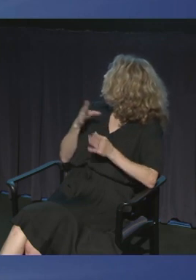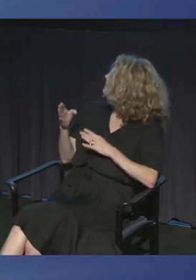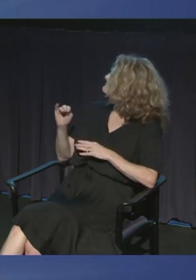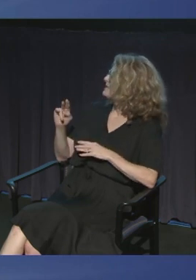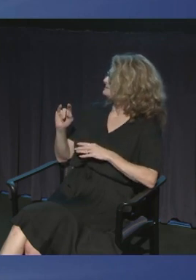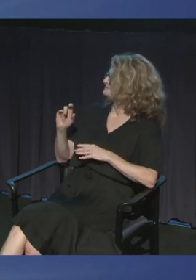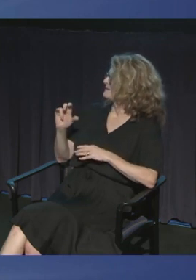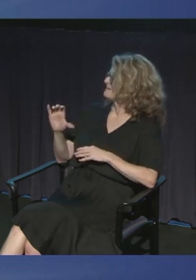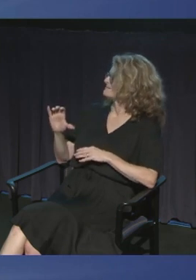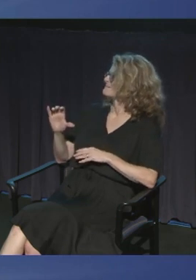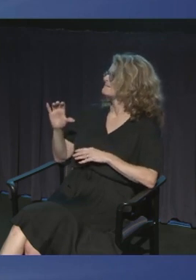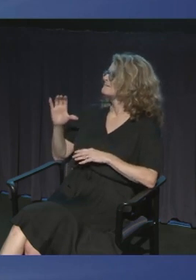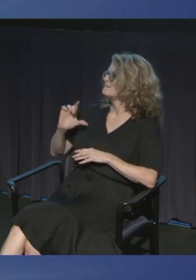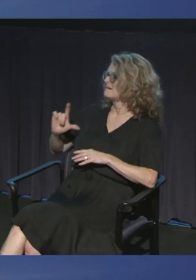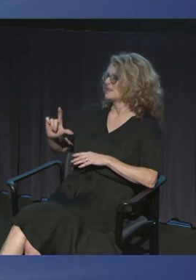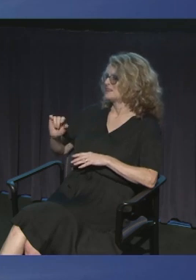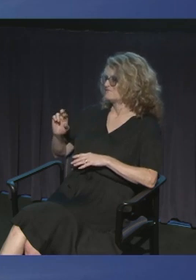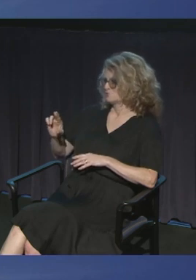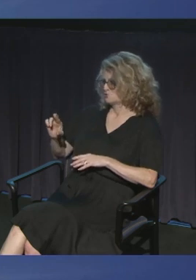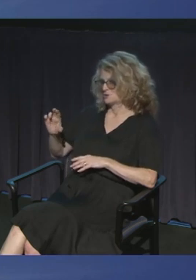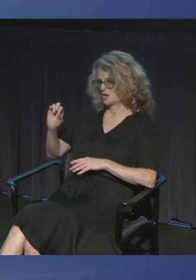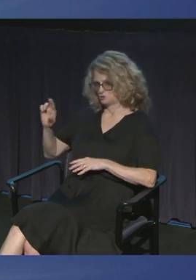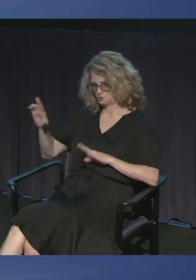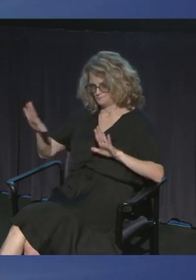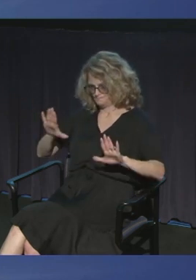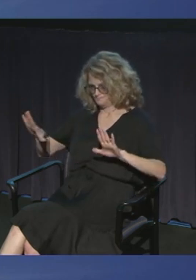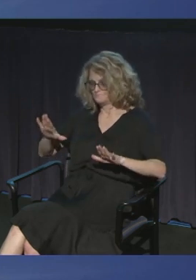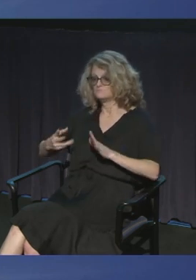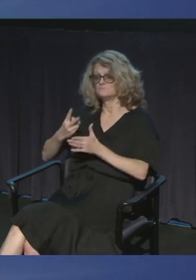CANCER. IN BOTH CASES, WE JUST